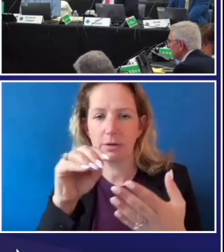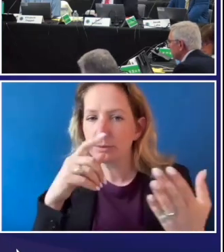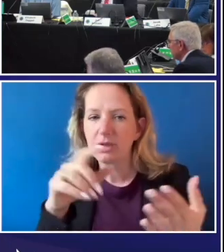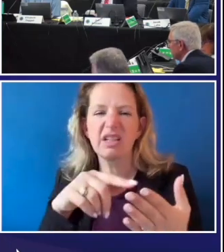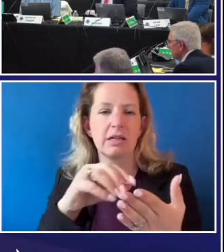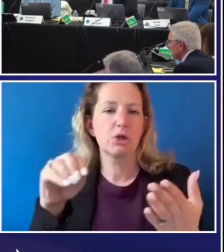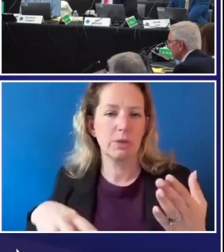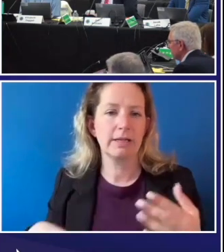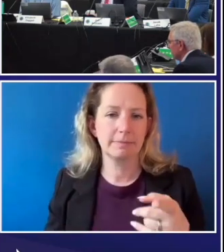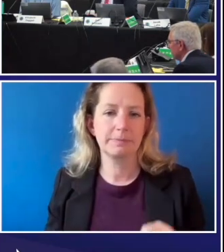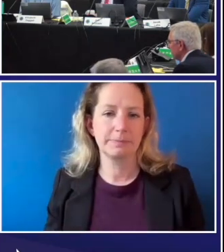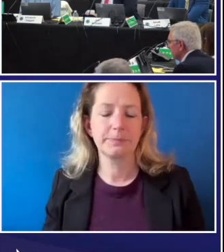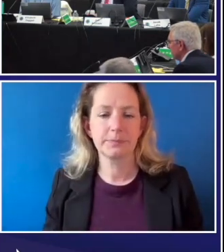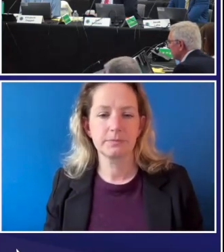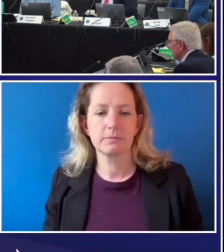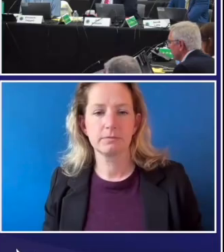Okay, but if there's no cards, we can go to the next one.